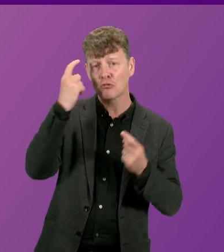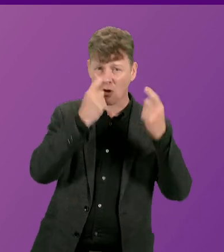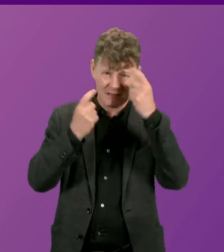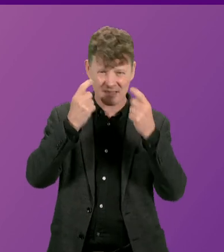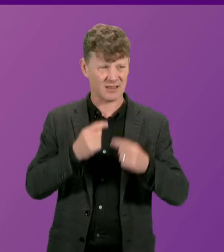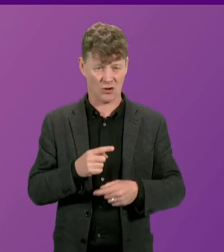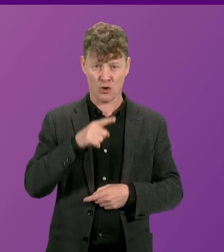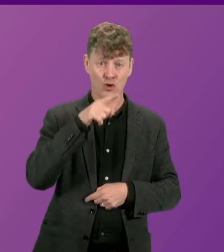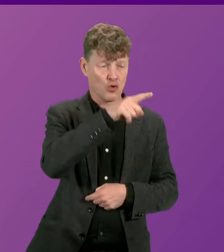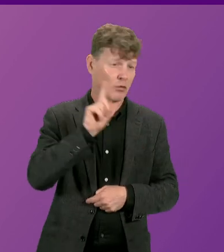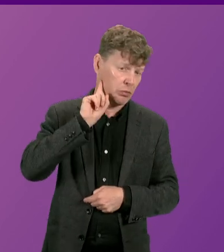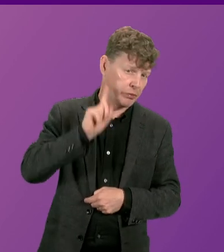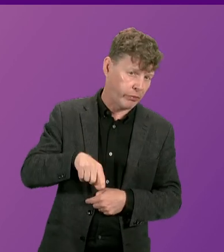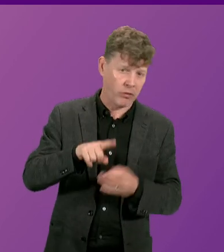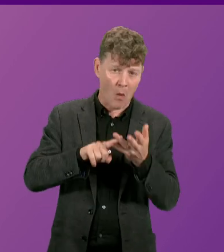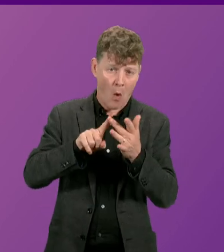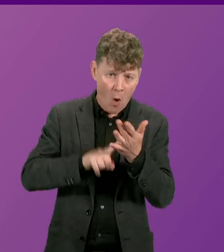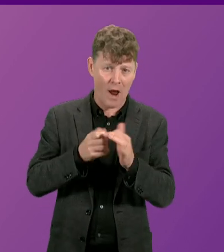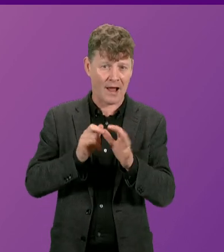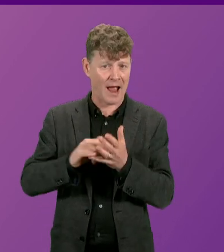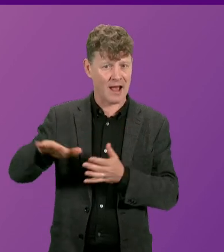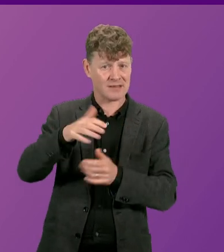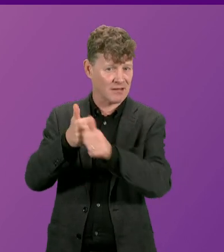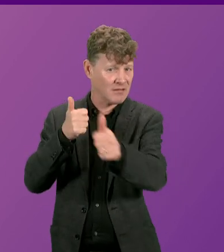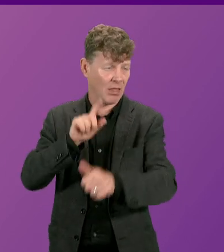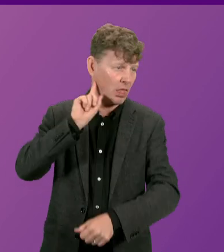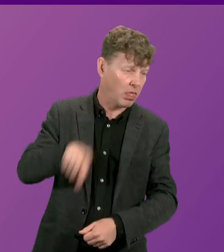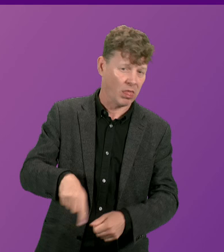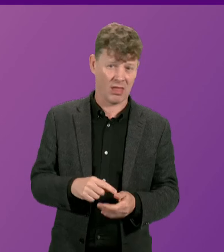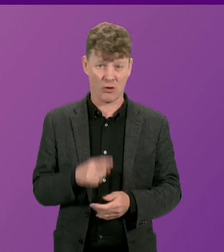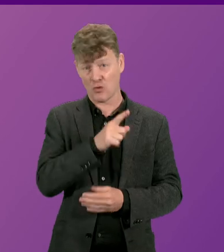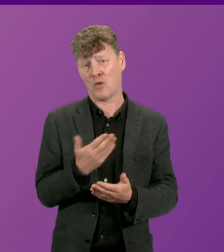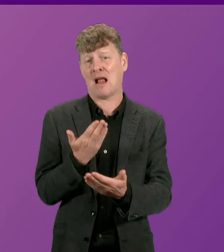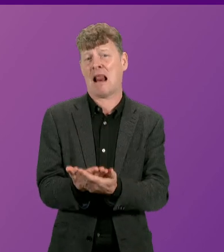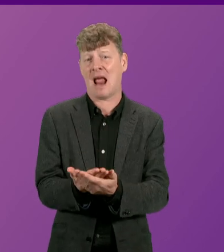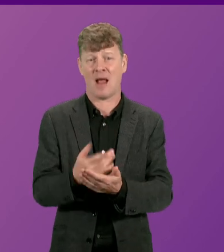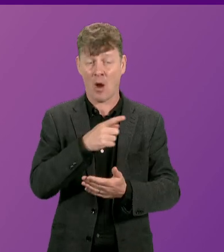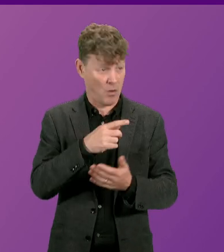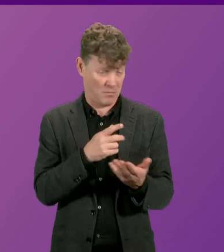on the Scottish oil and gas sector by claiming that you are against every oil and gas licence